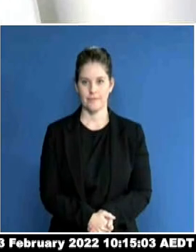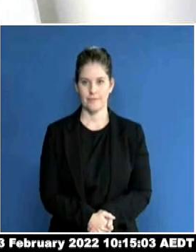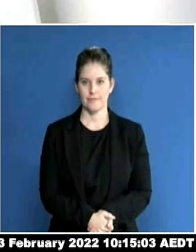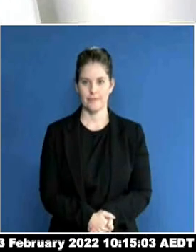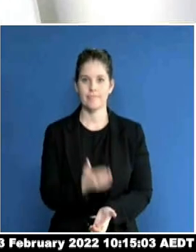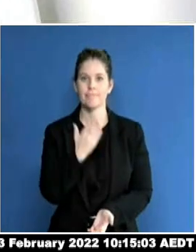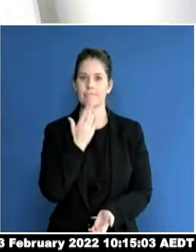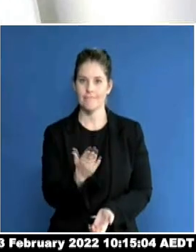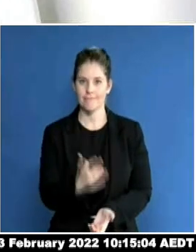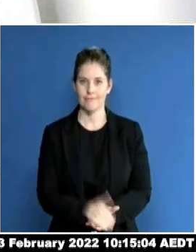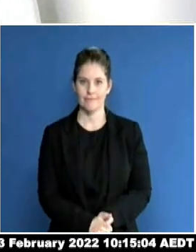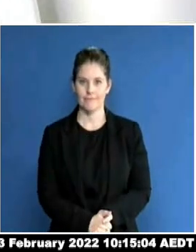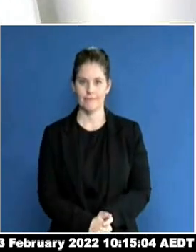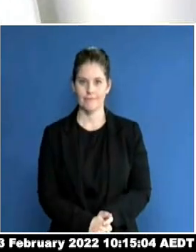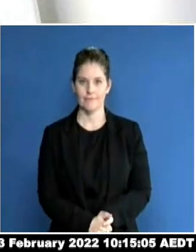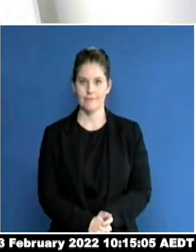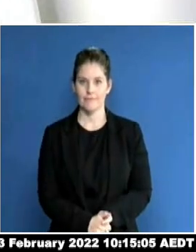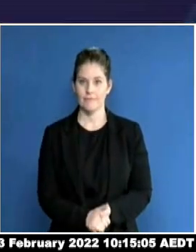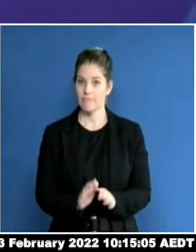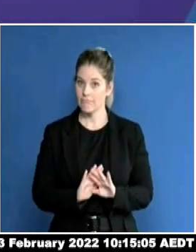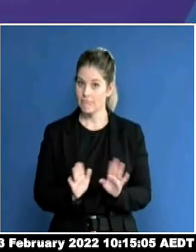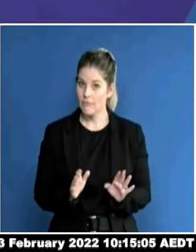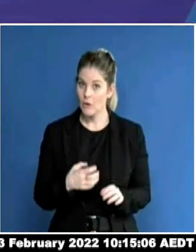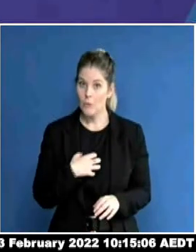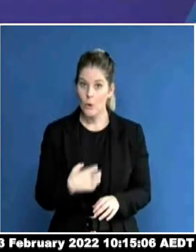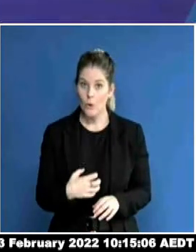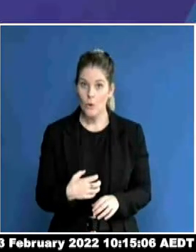Commissioners, there will be an appearance for Mzia, who will be giving